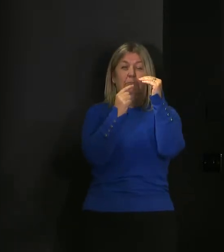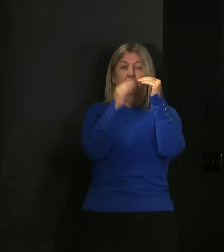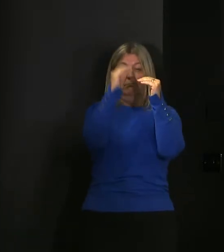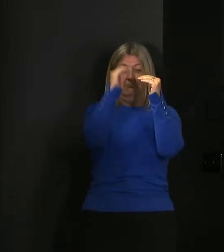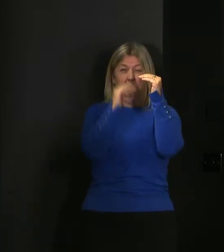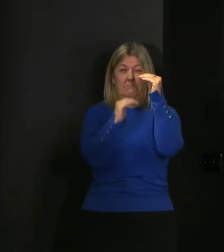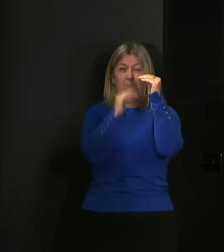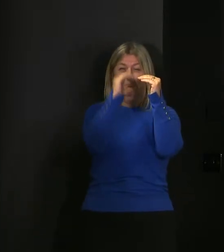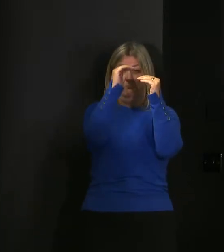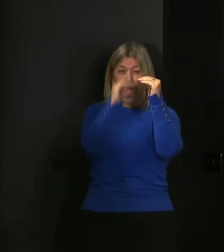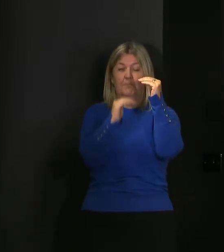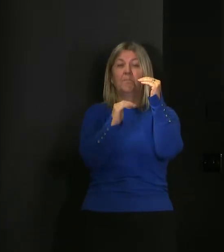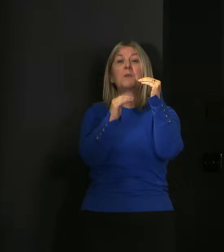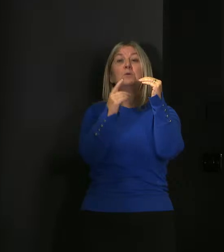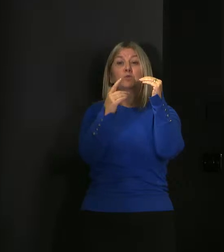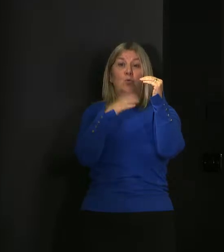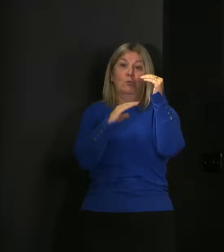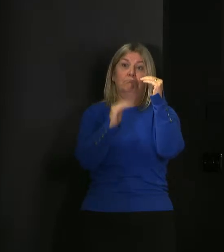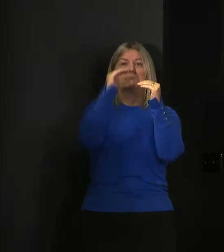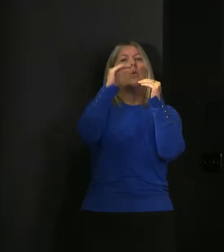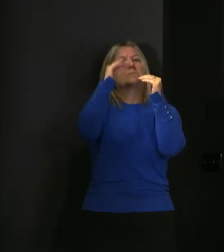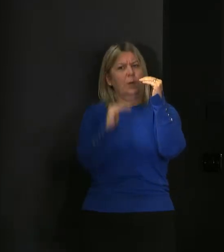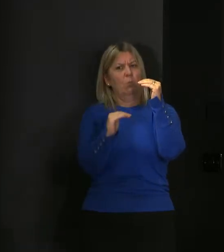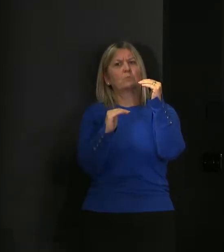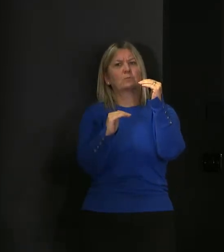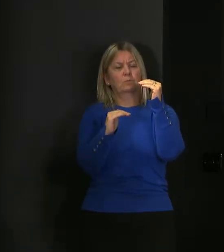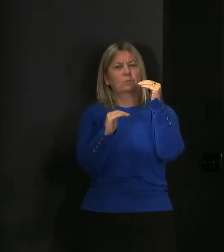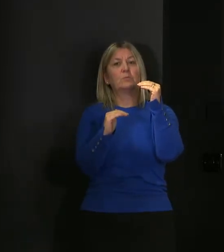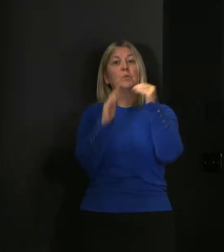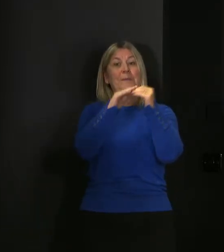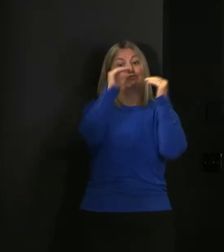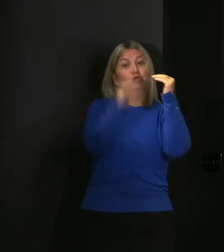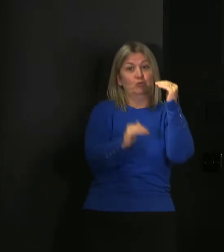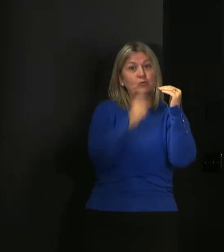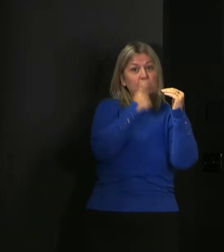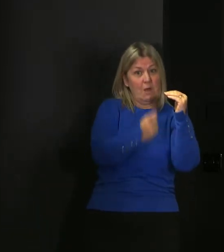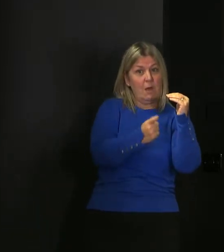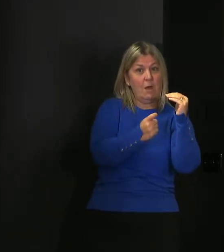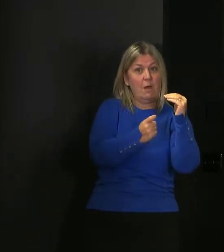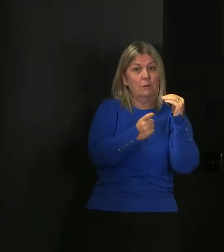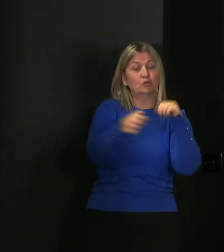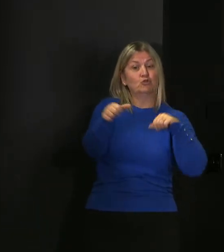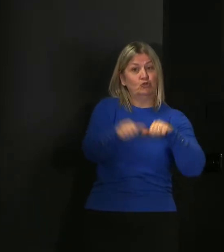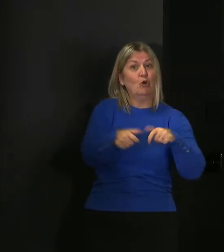transmission, what you also do is you reduce the number of people who have that virus and could